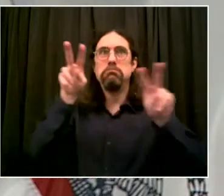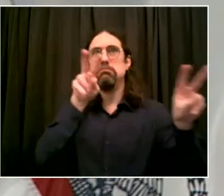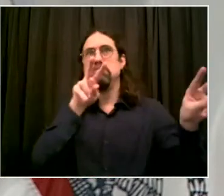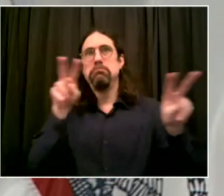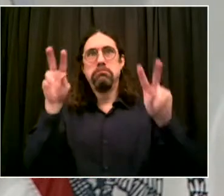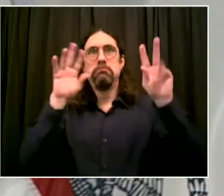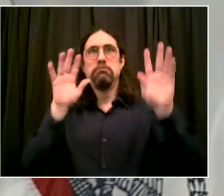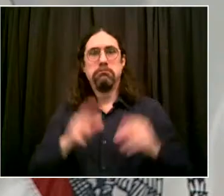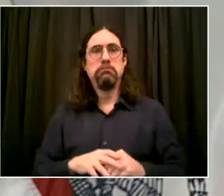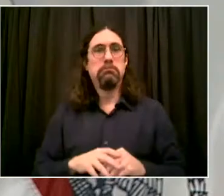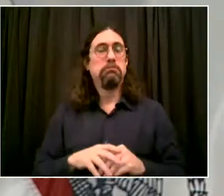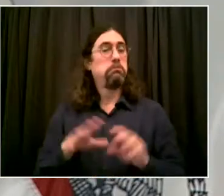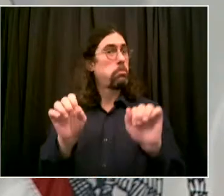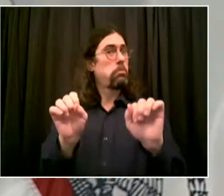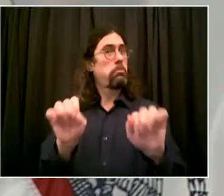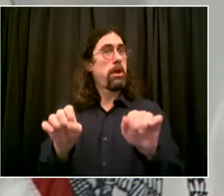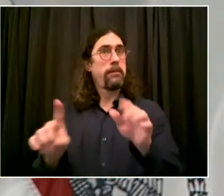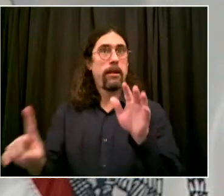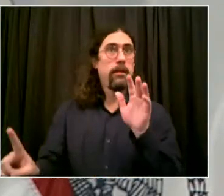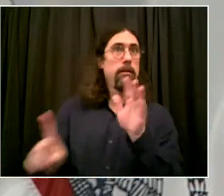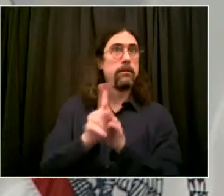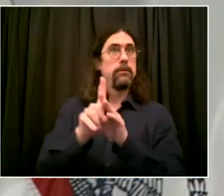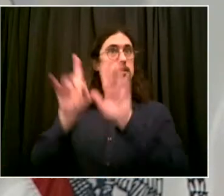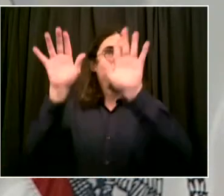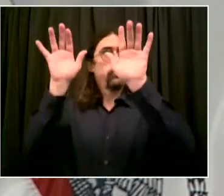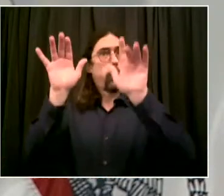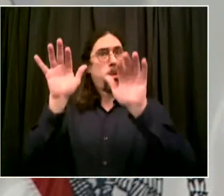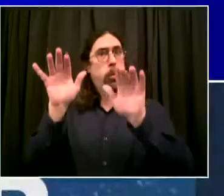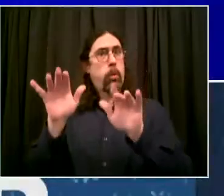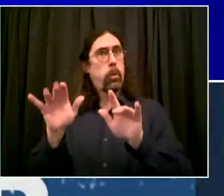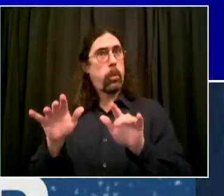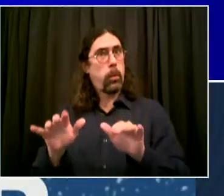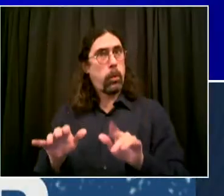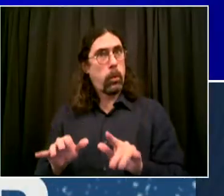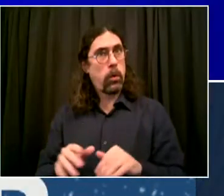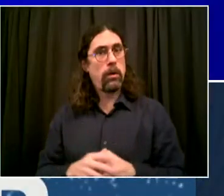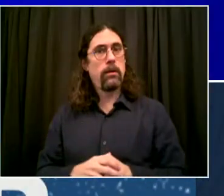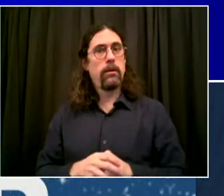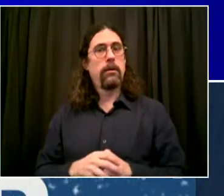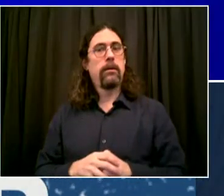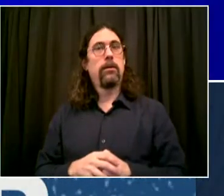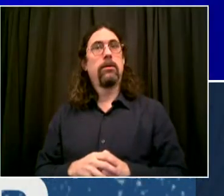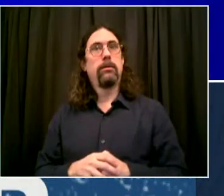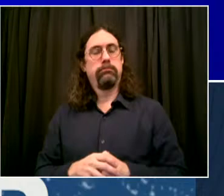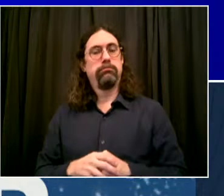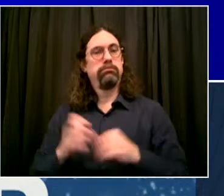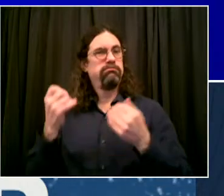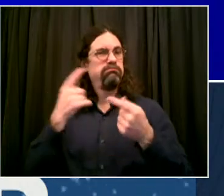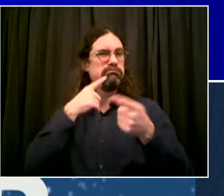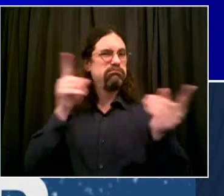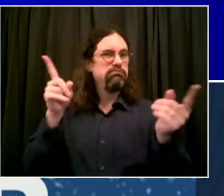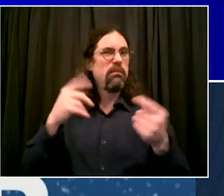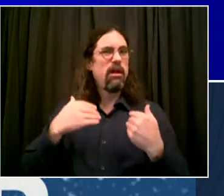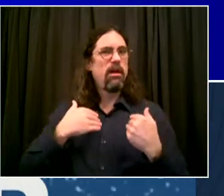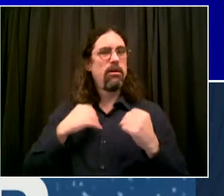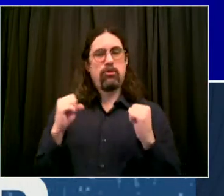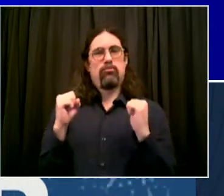REPERCUSSIONS BECAUSE NYMA A TIME WE GG ET S RURPIID SEBY A SUDDEN UPTICK IN THE AMOUNT OF SNOW OR THE SPEED OF A STORM.